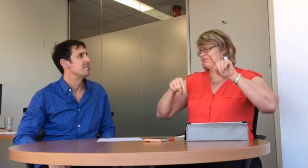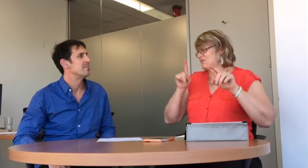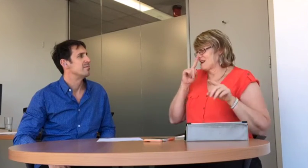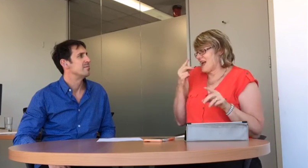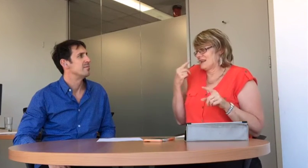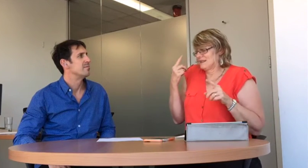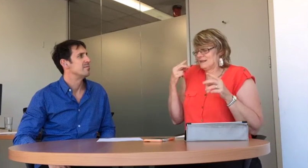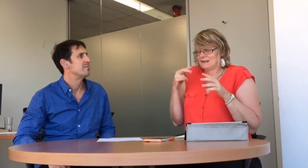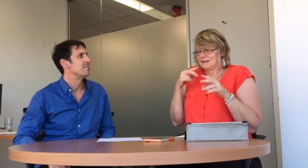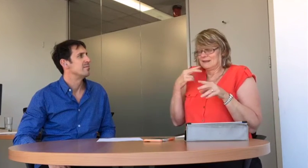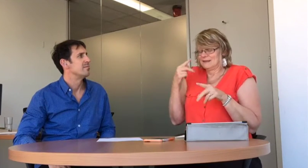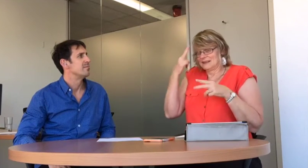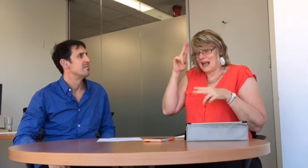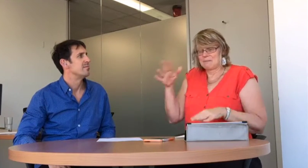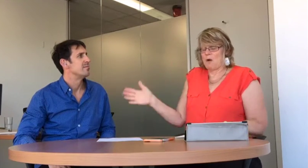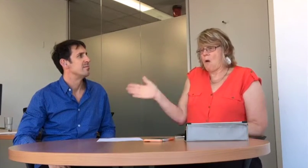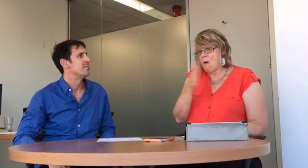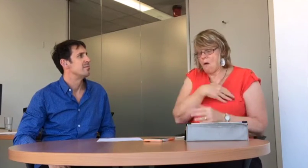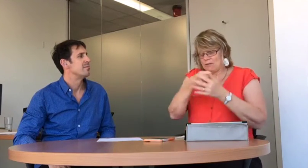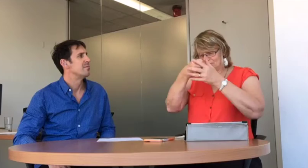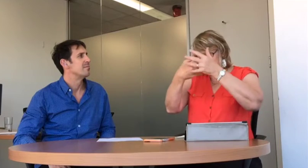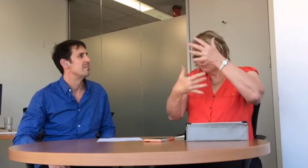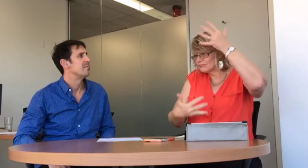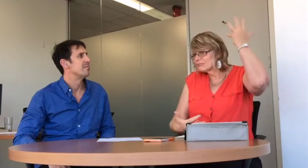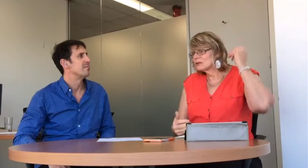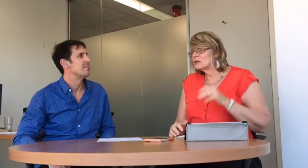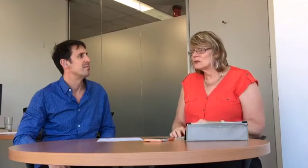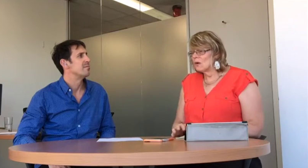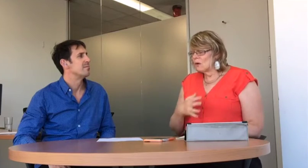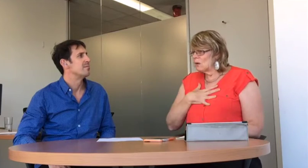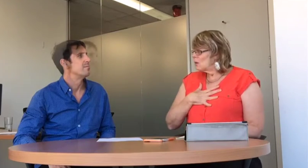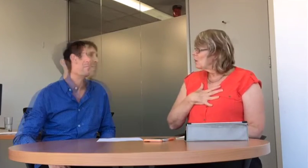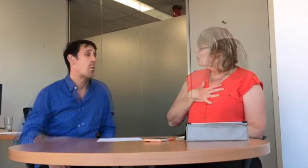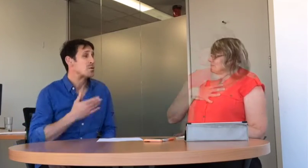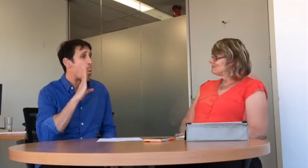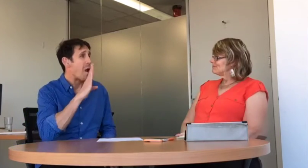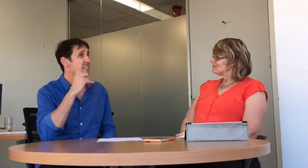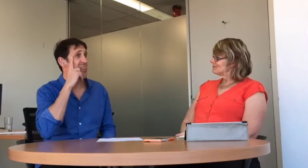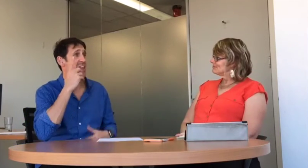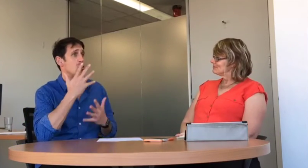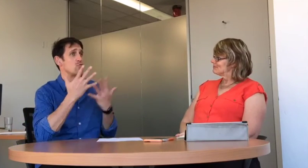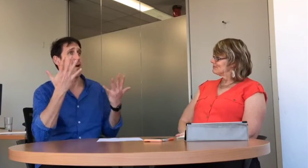There are so many people and organisations involved that I really can't name them all.